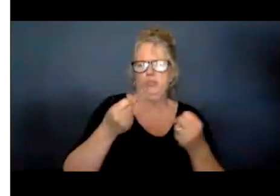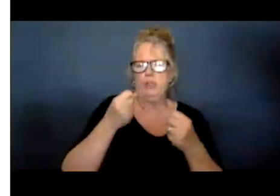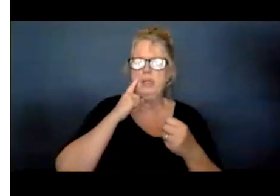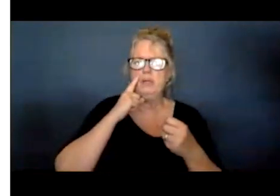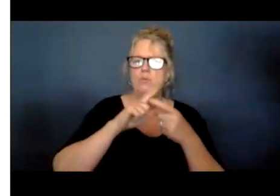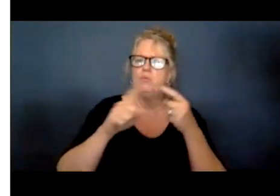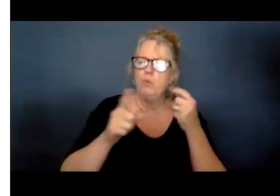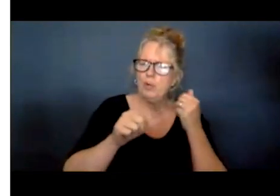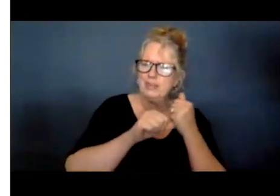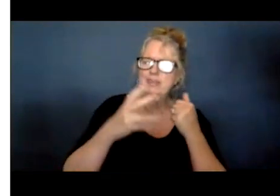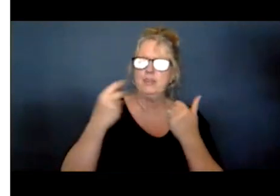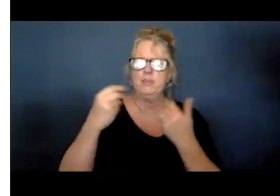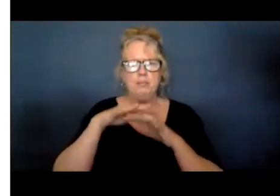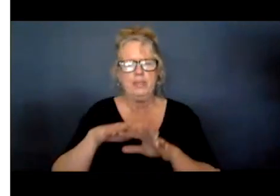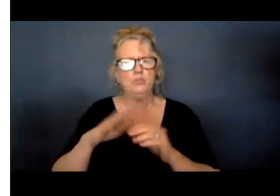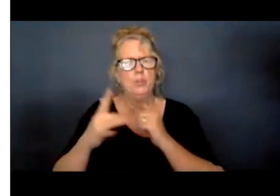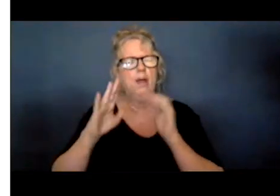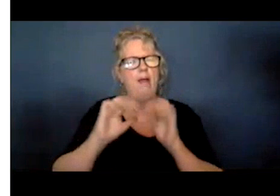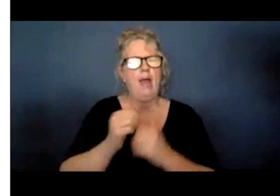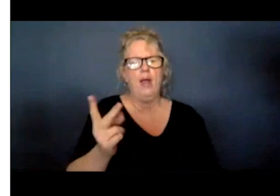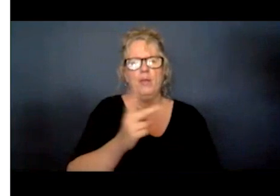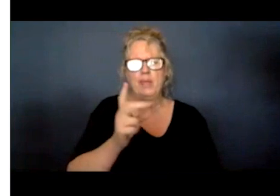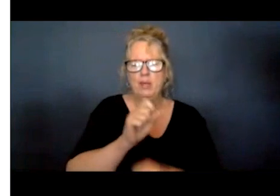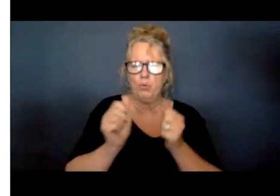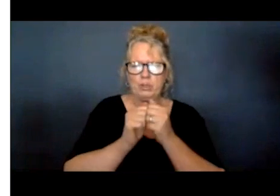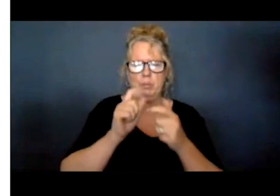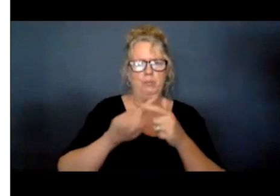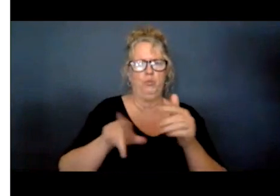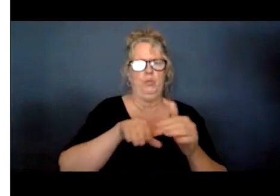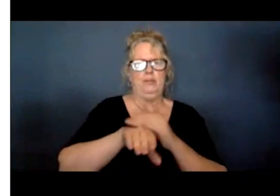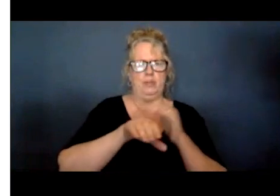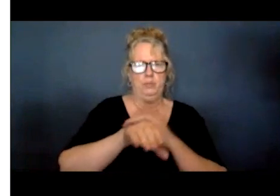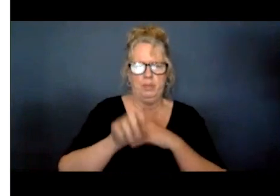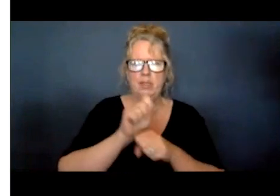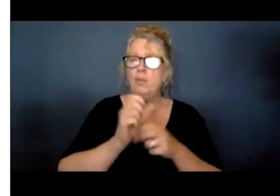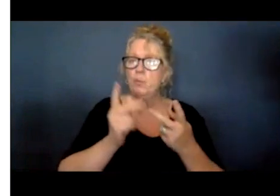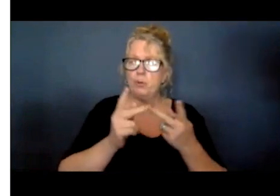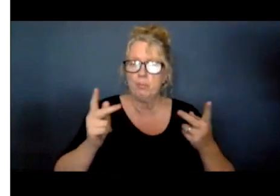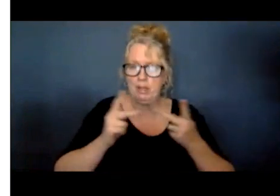technologies, and how they work together to support accessibility in the workplace.